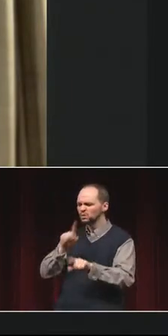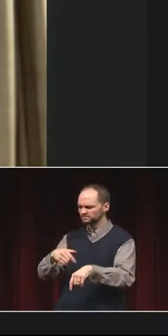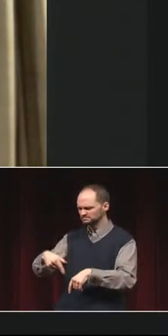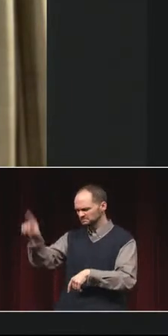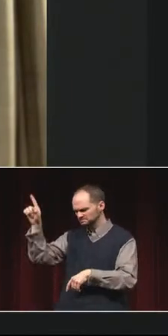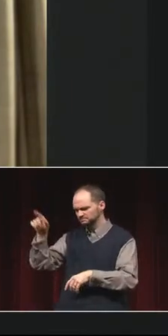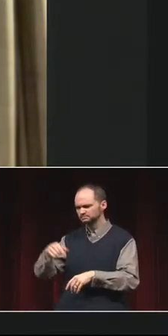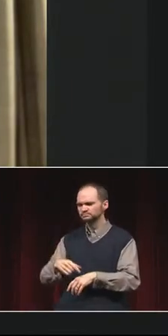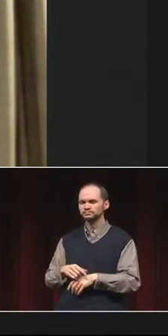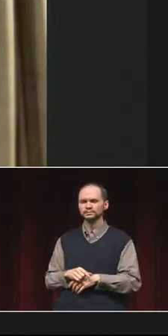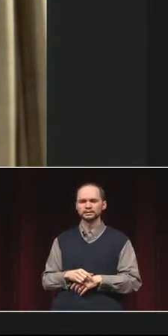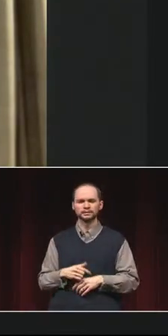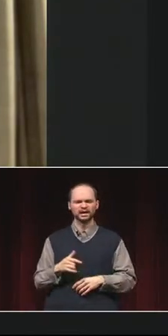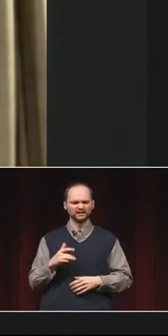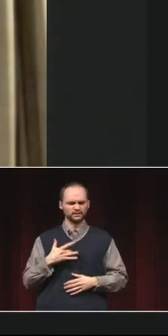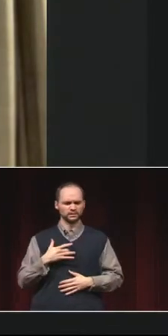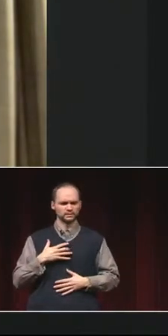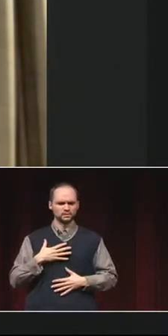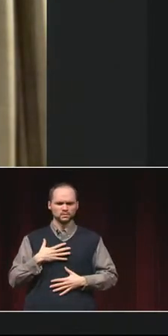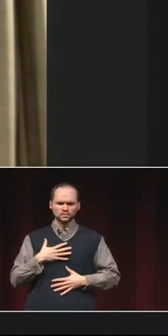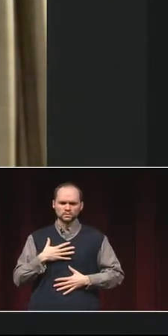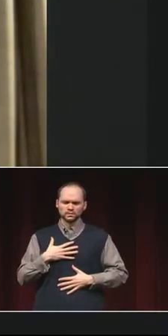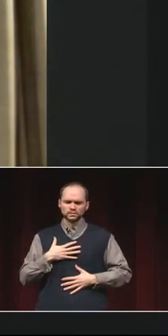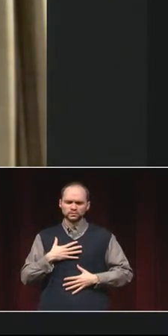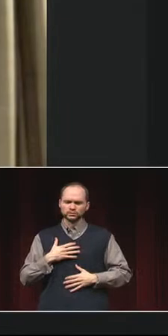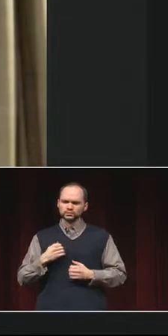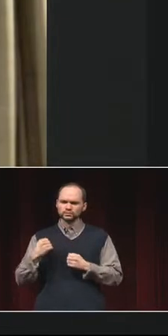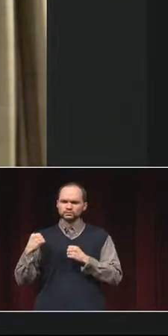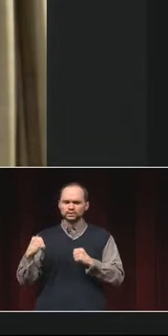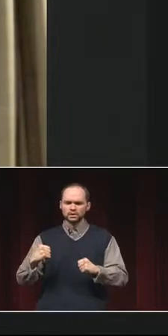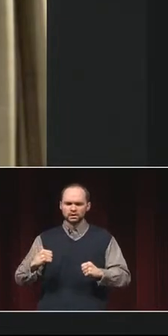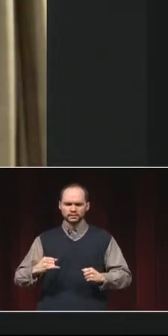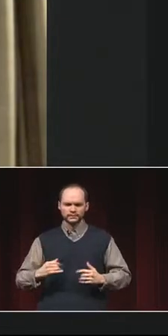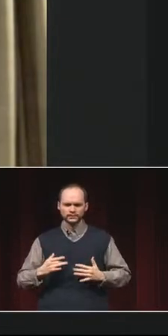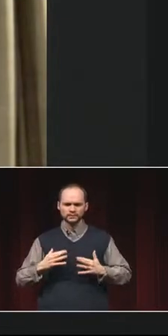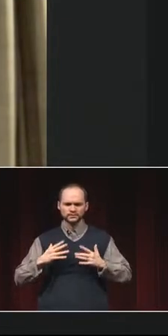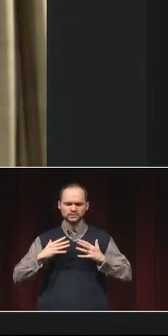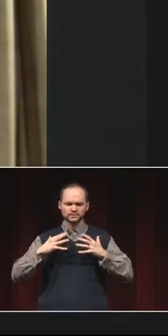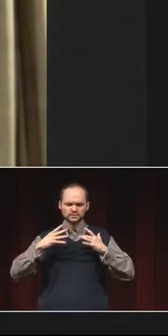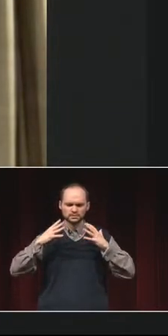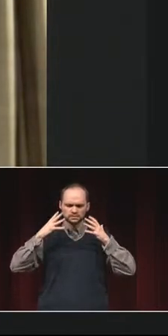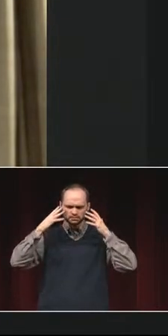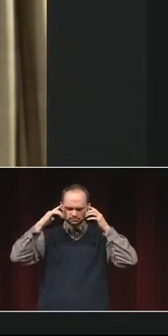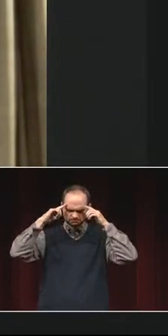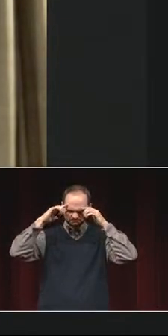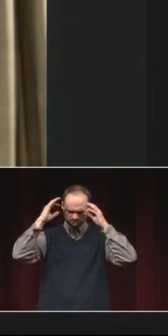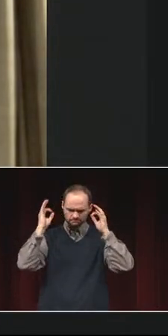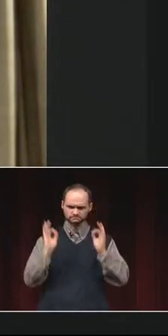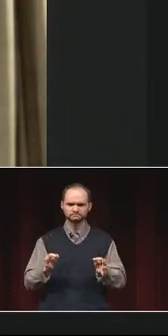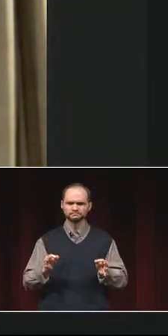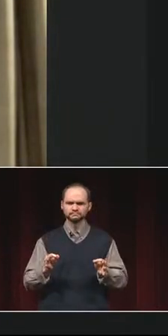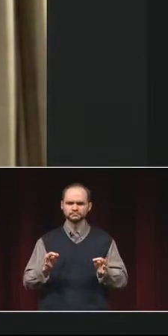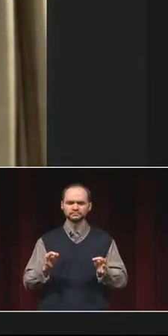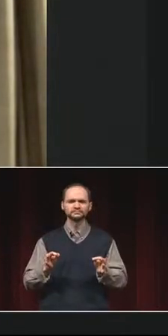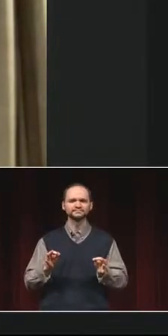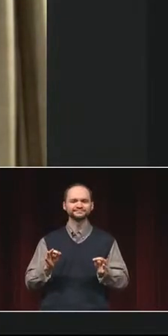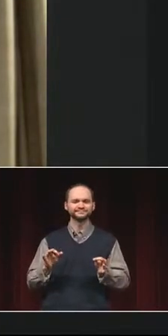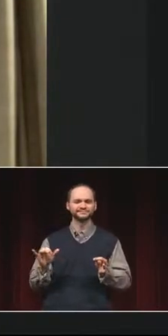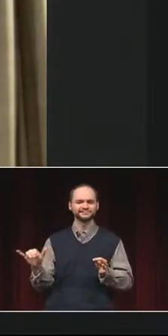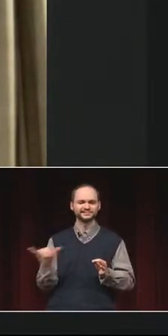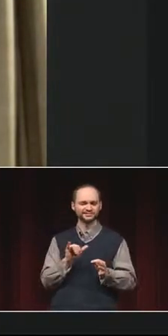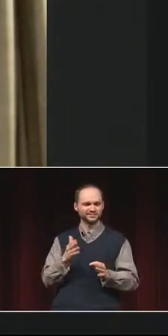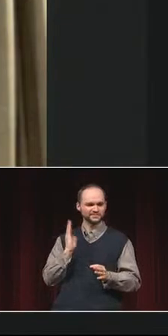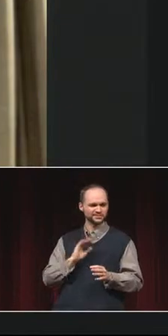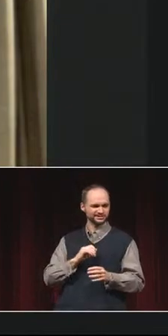a wave of determination cover my whole body just like one of those quilts I used to make as a girl.